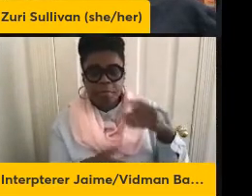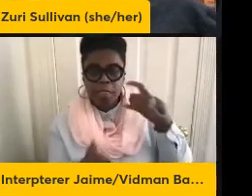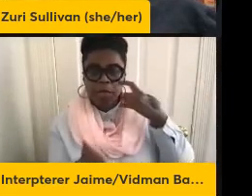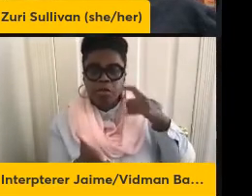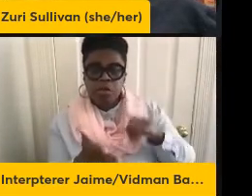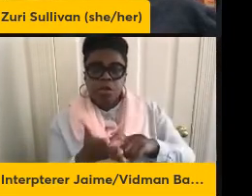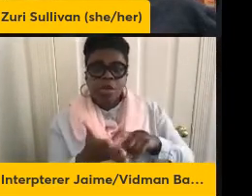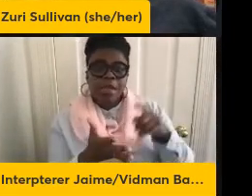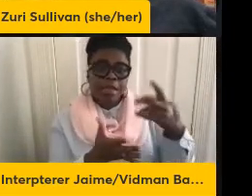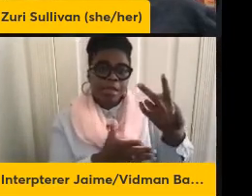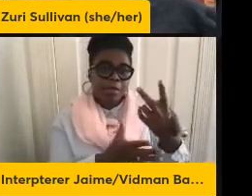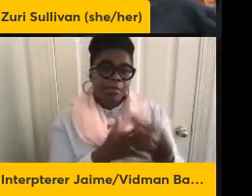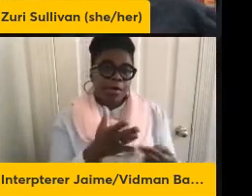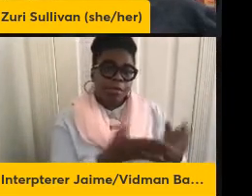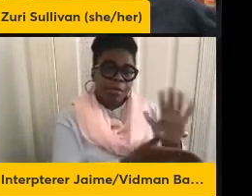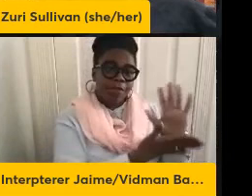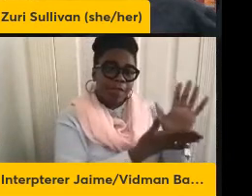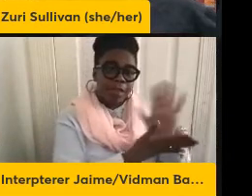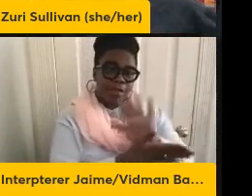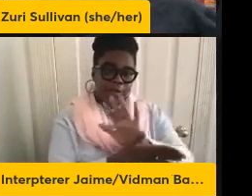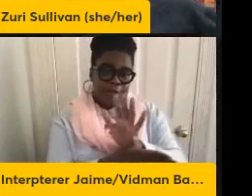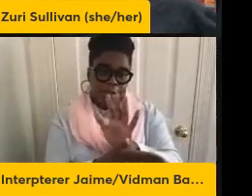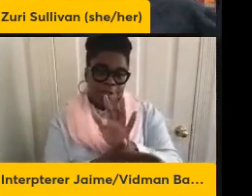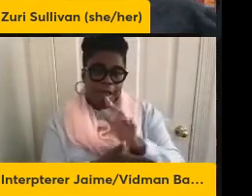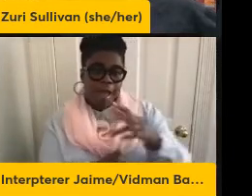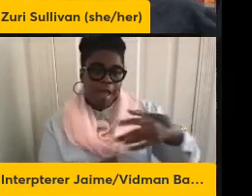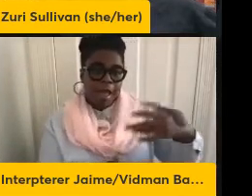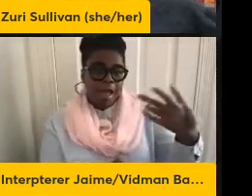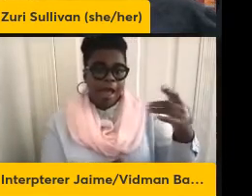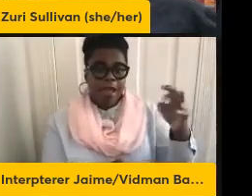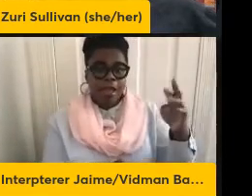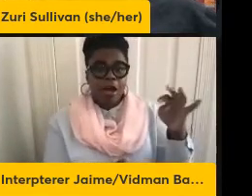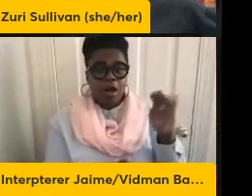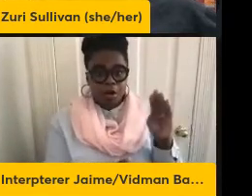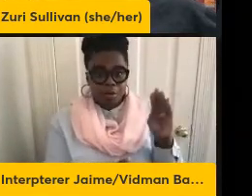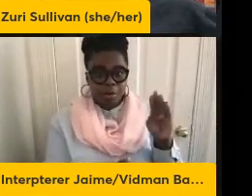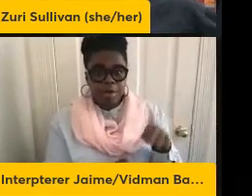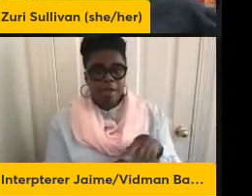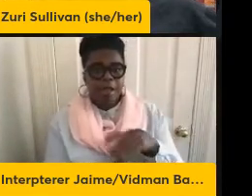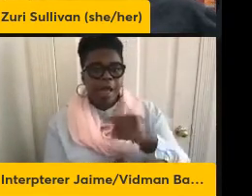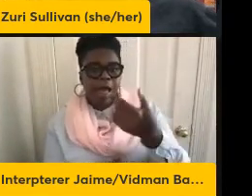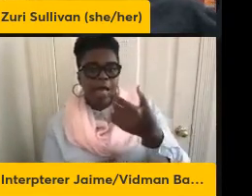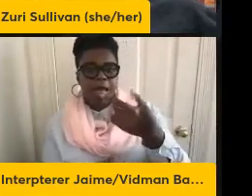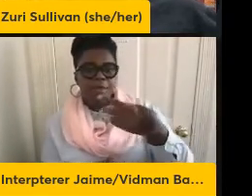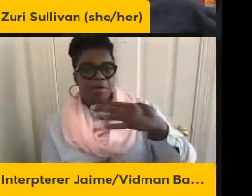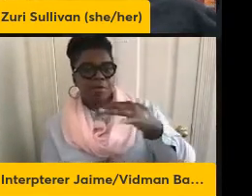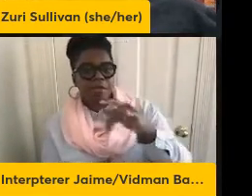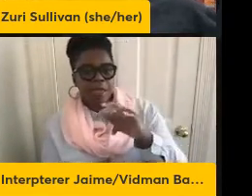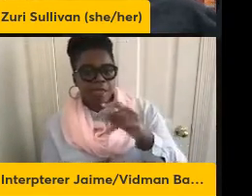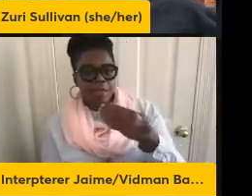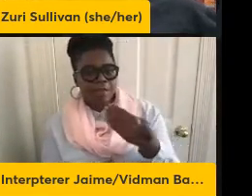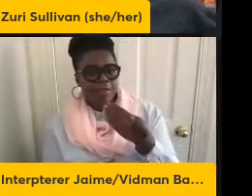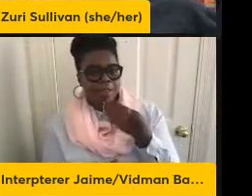videos, which compares the intestine of a high carb fed mouse to a high protein fed mouse, that there's a reduction in the